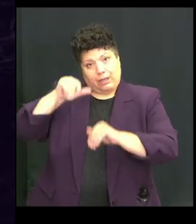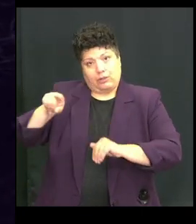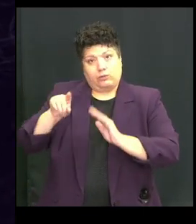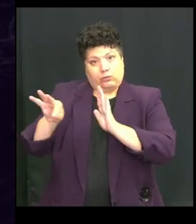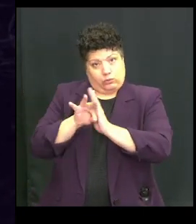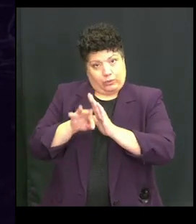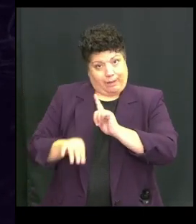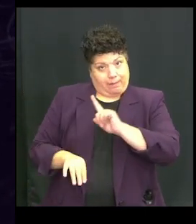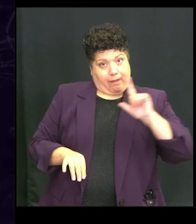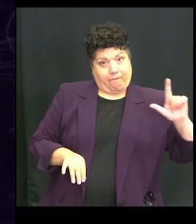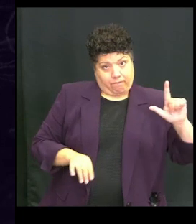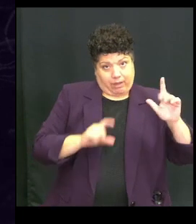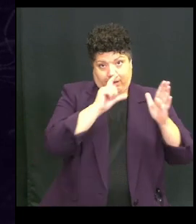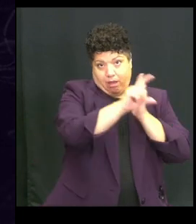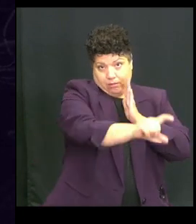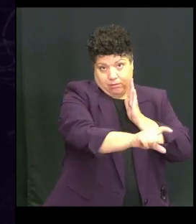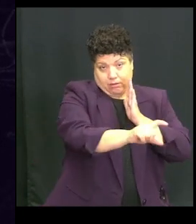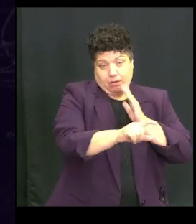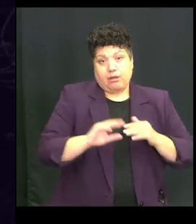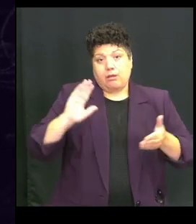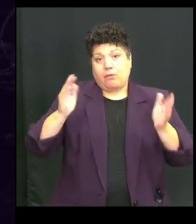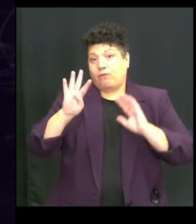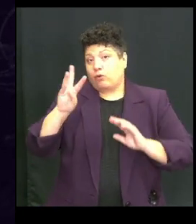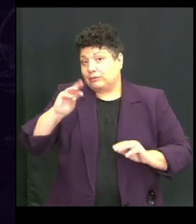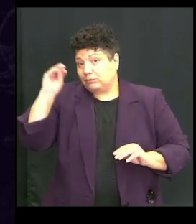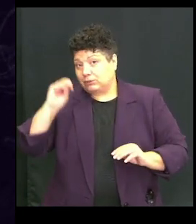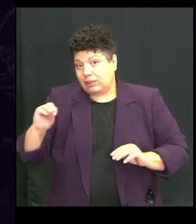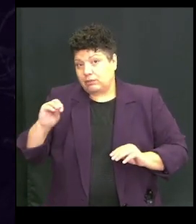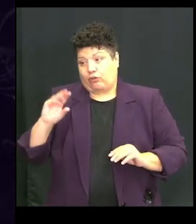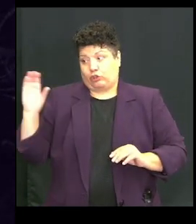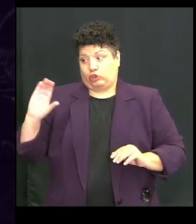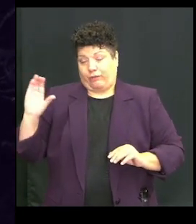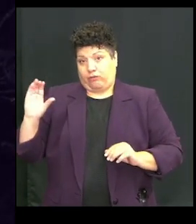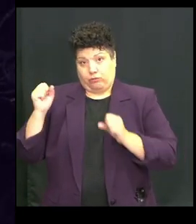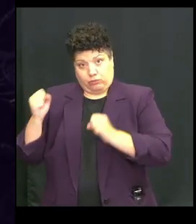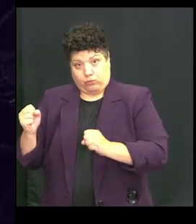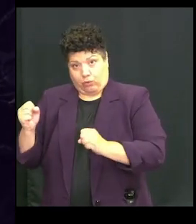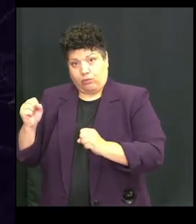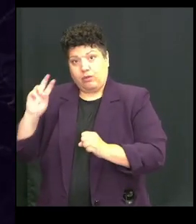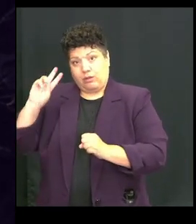compared to 46% of respondents for strong Conservative partisans.